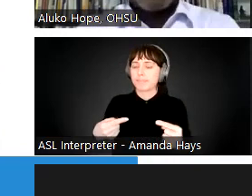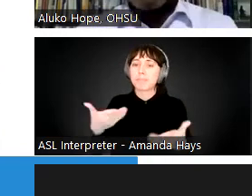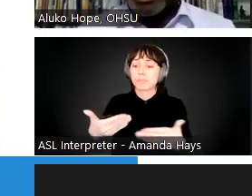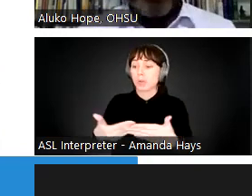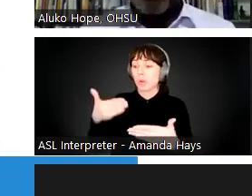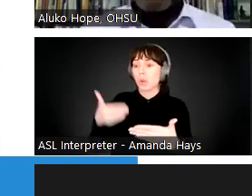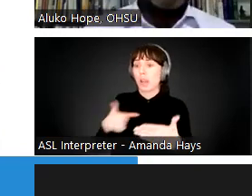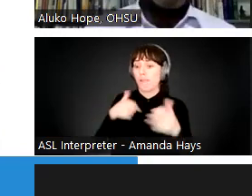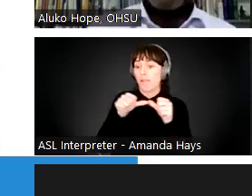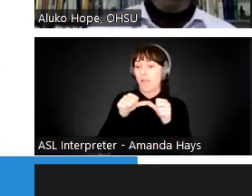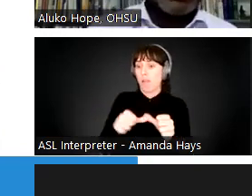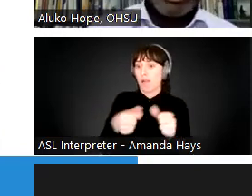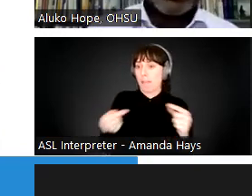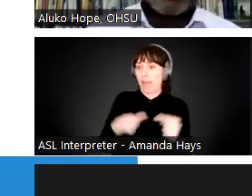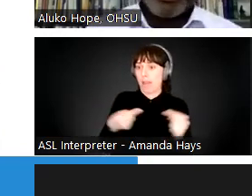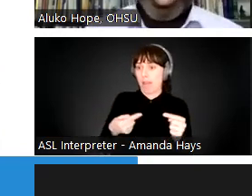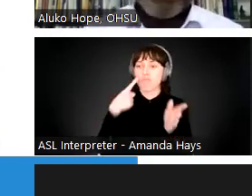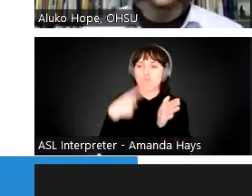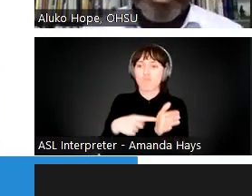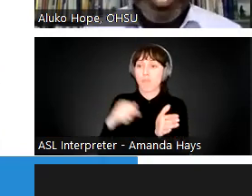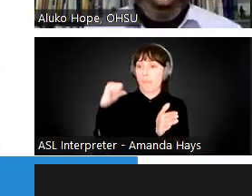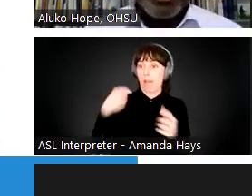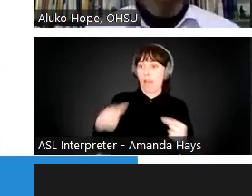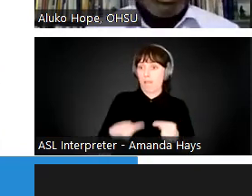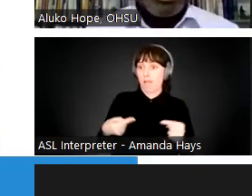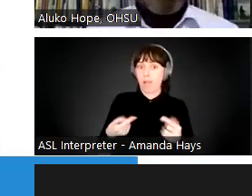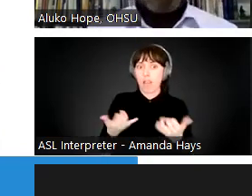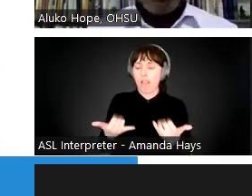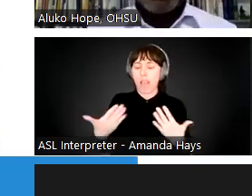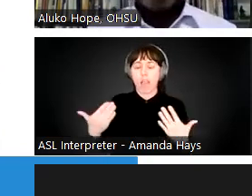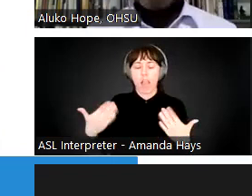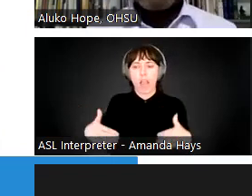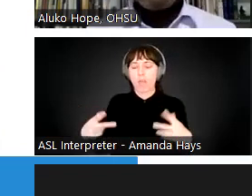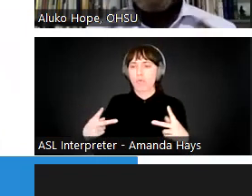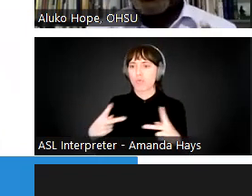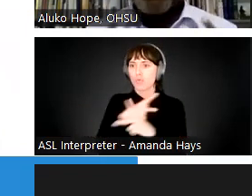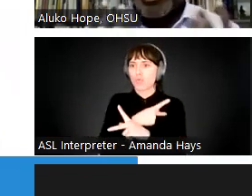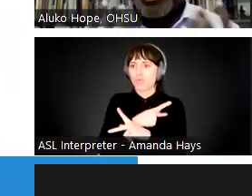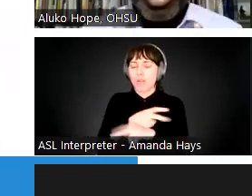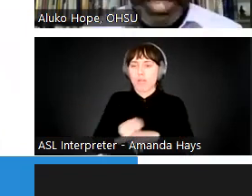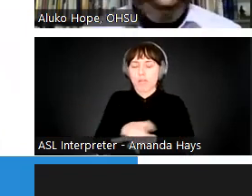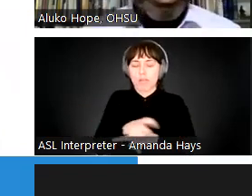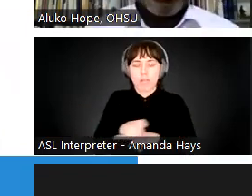pain that they had before is now worse. They really can't get comfortable. They might have